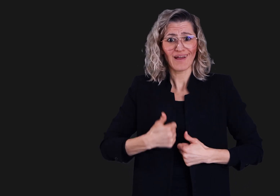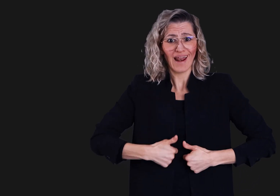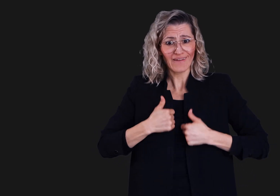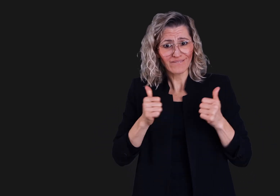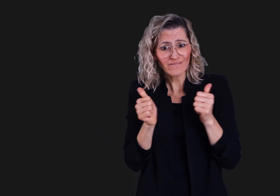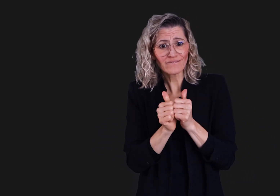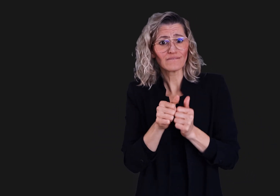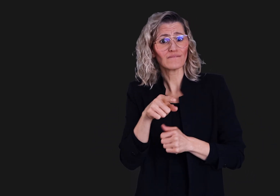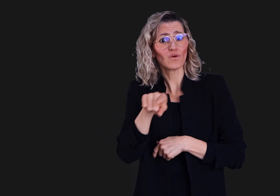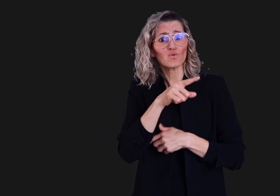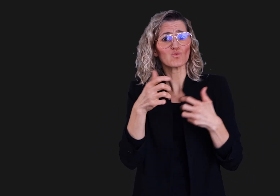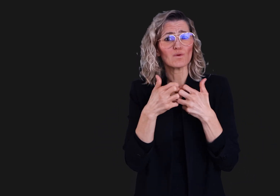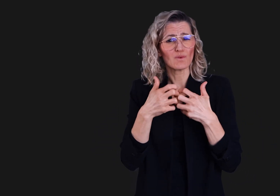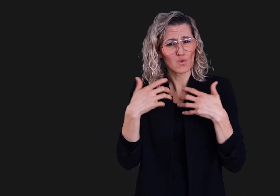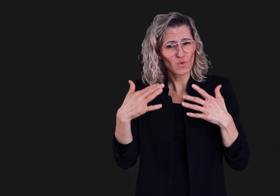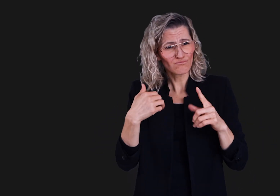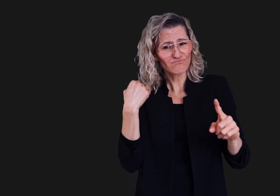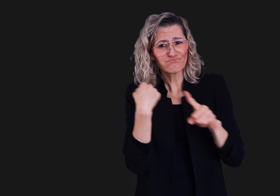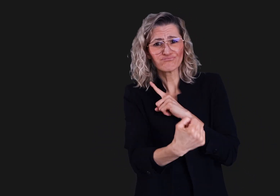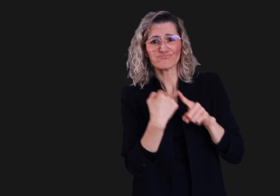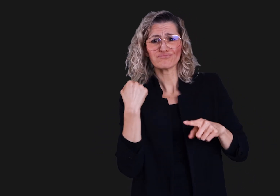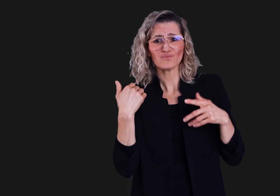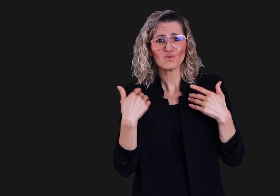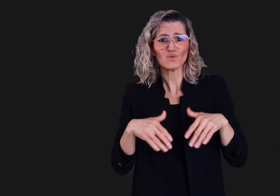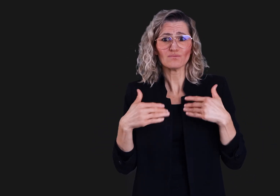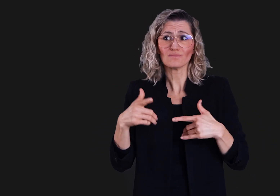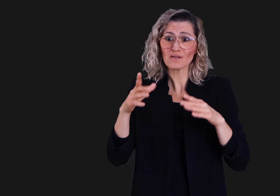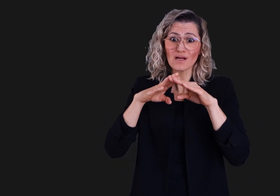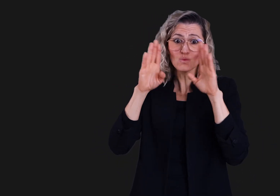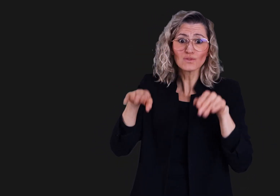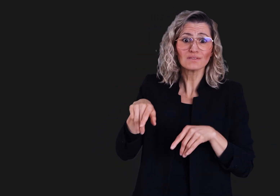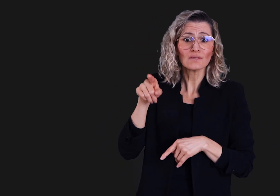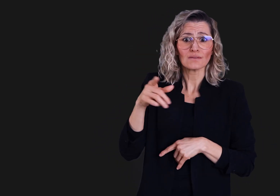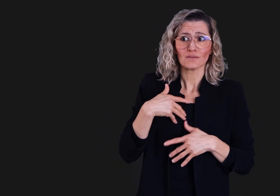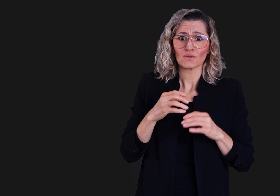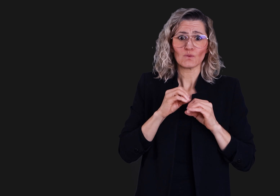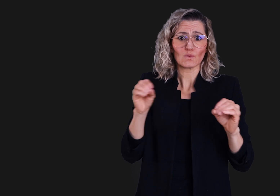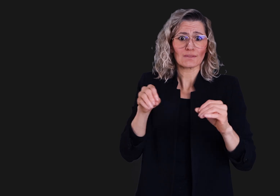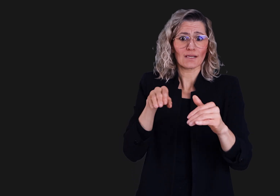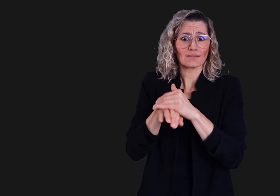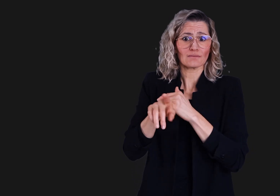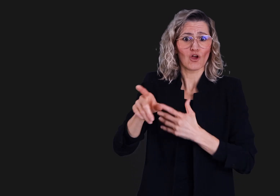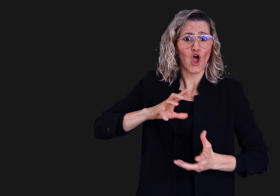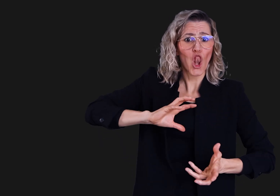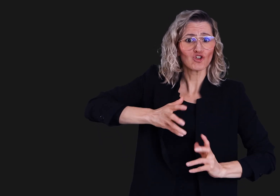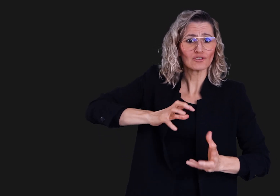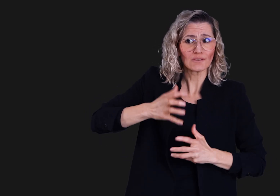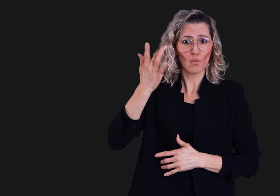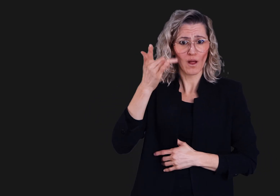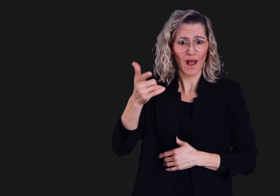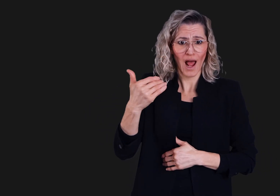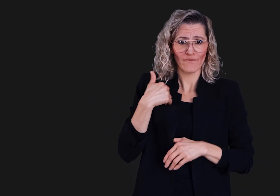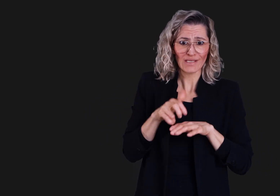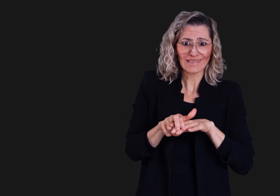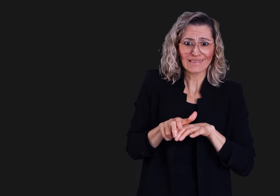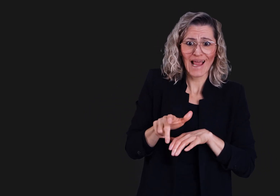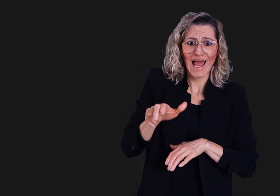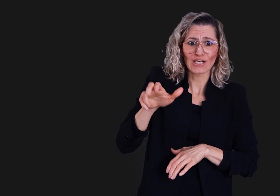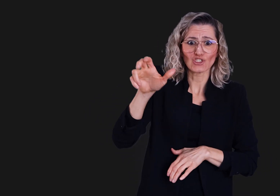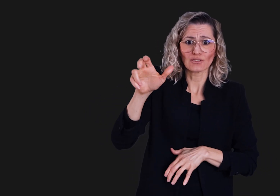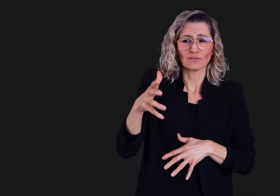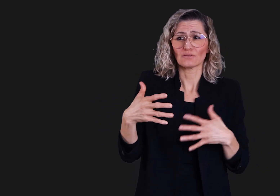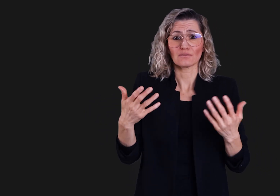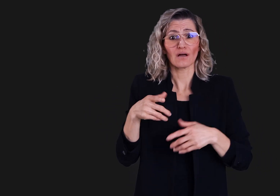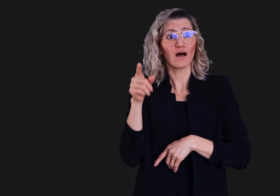I've lived with abusive roommates, in housing where I can't access the laundry because of stairs,